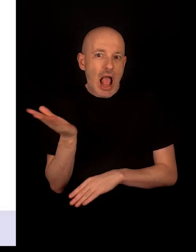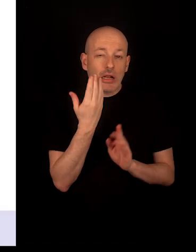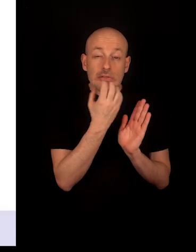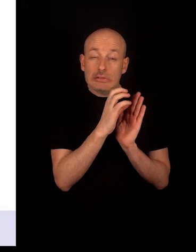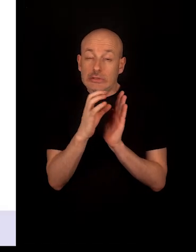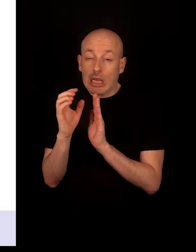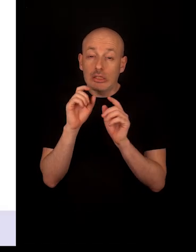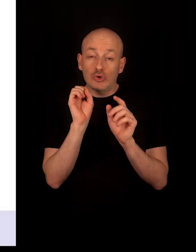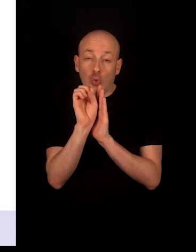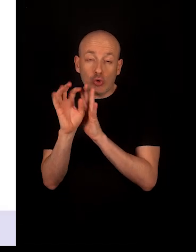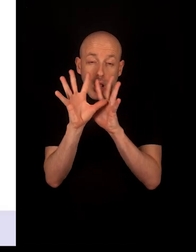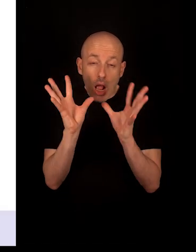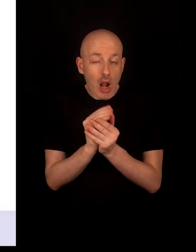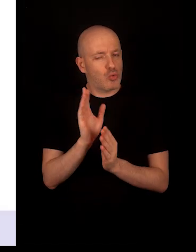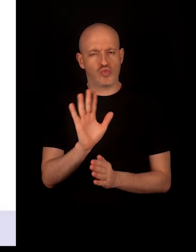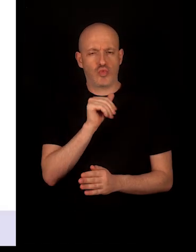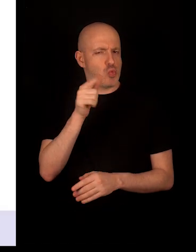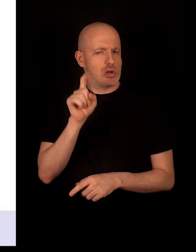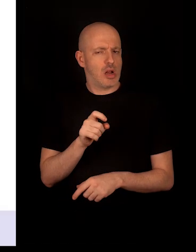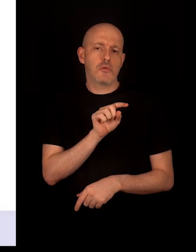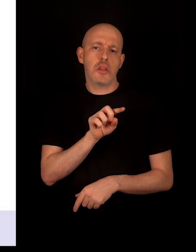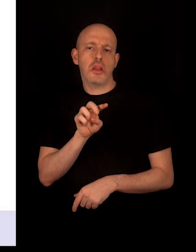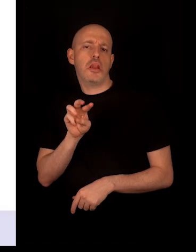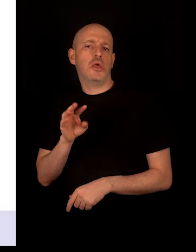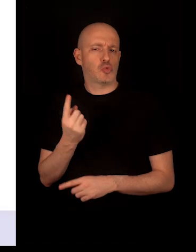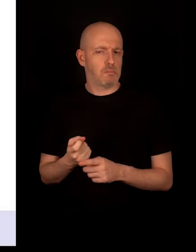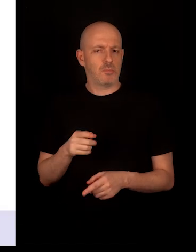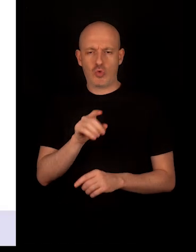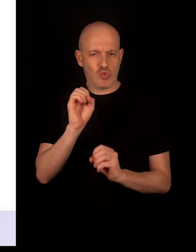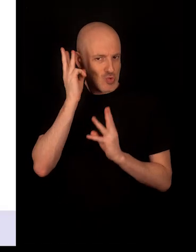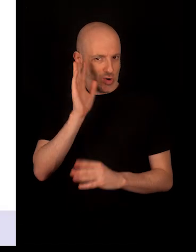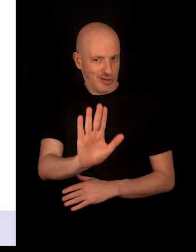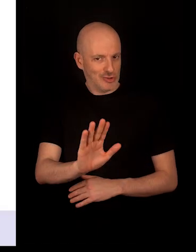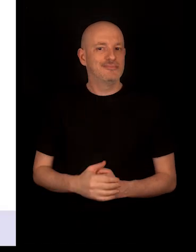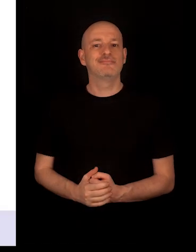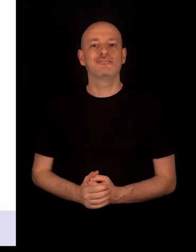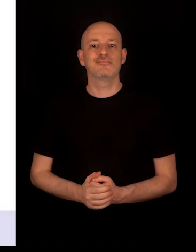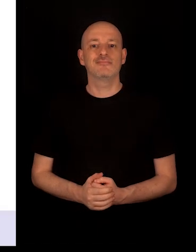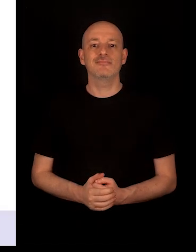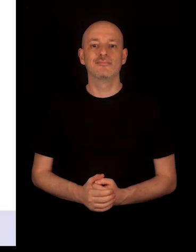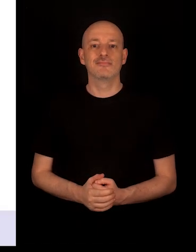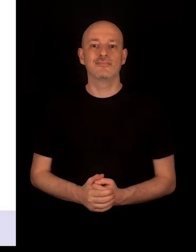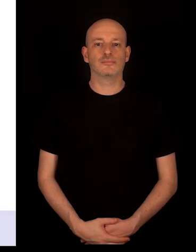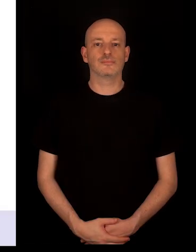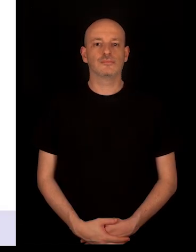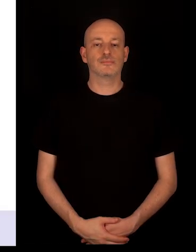You don't need to add them to your stories or to every post. So no worries.